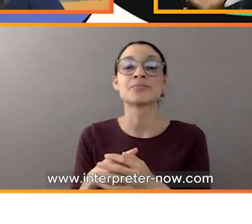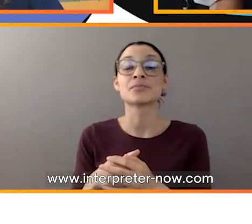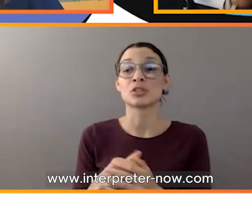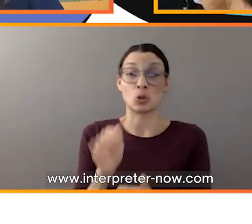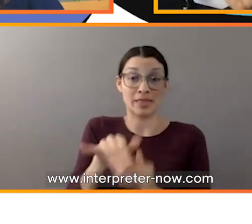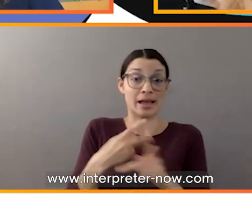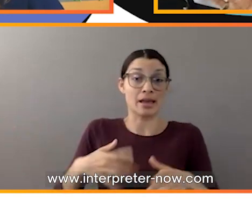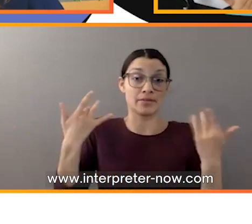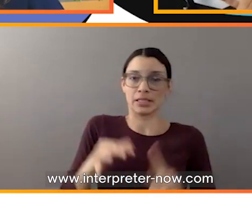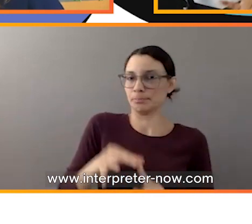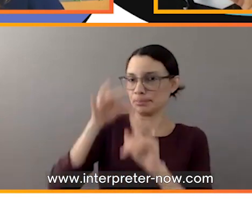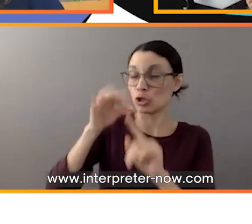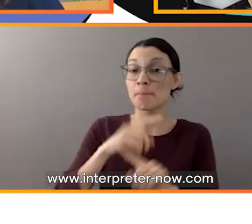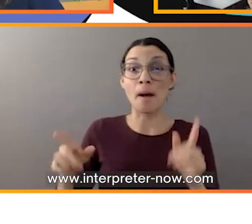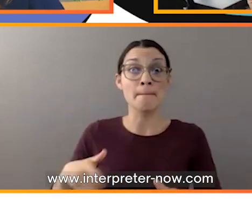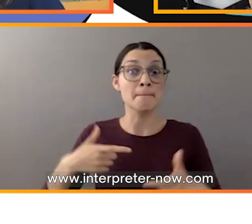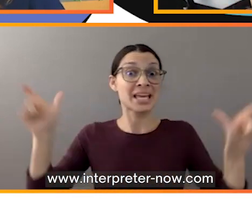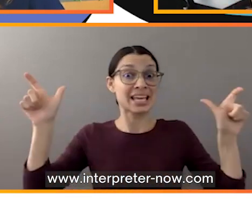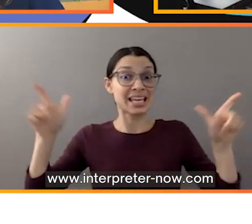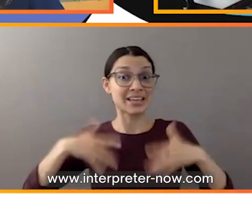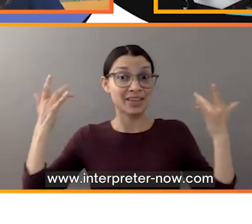But the big events we did in the city.